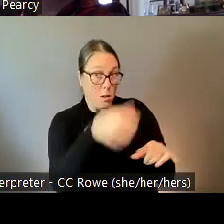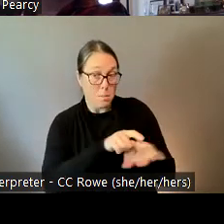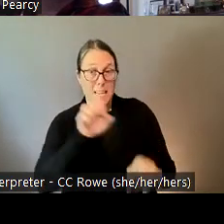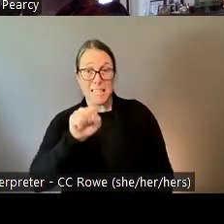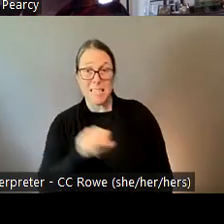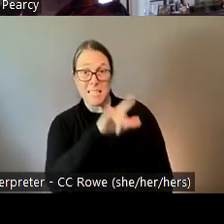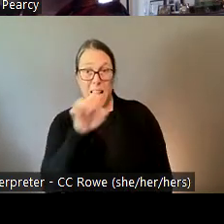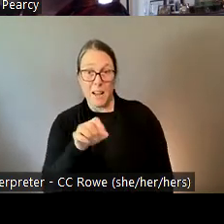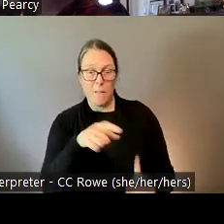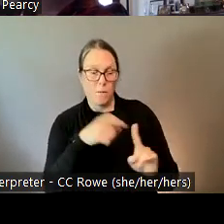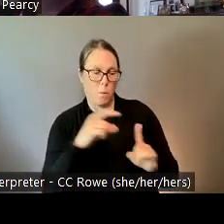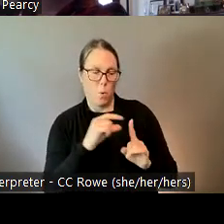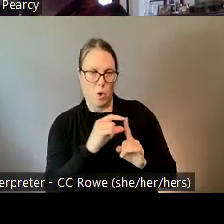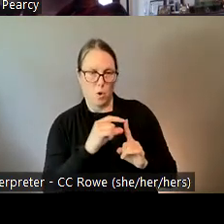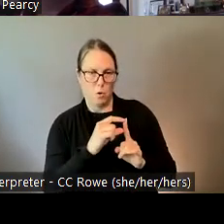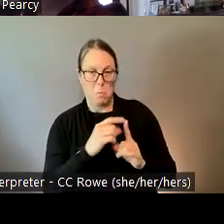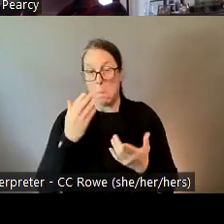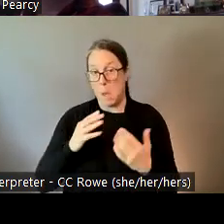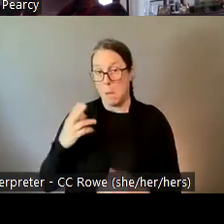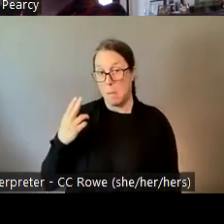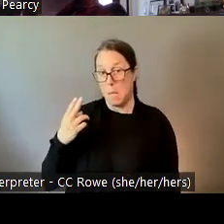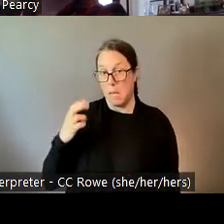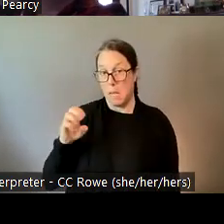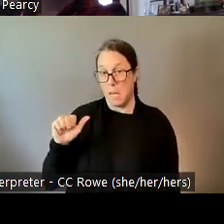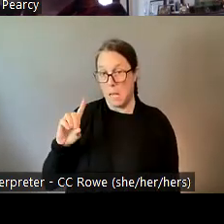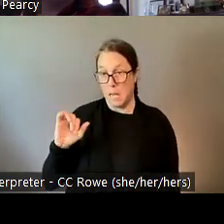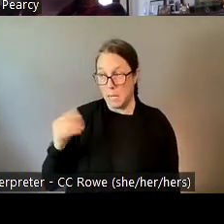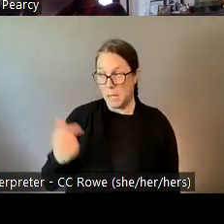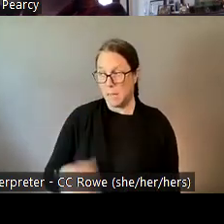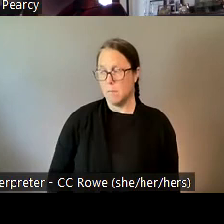So it could be a heading, a list or a paragraph.